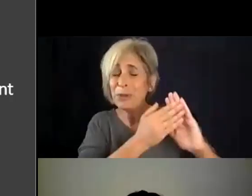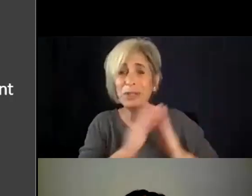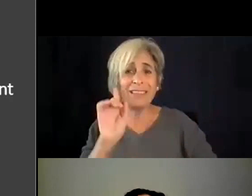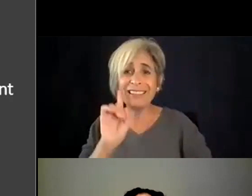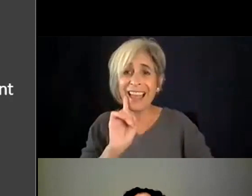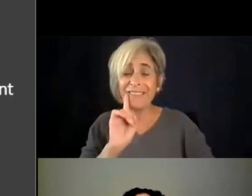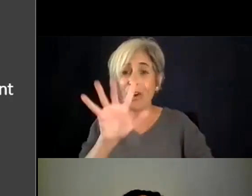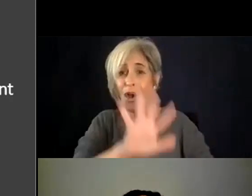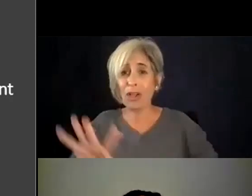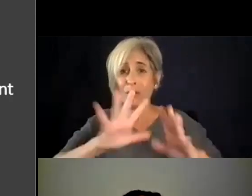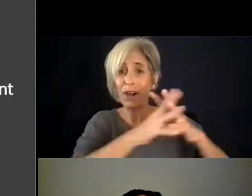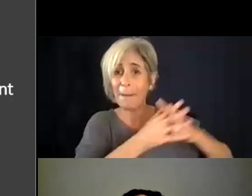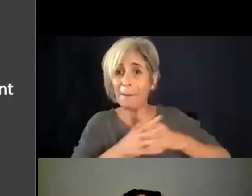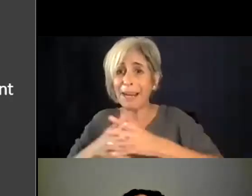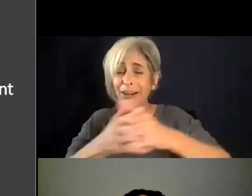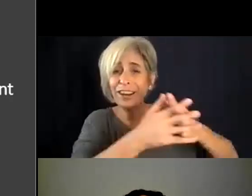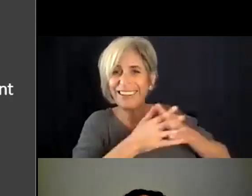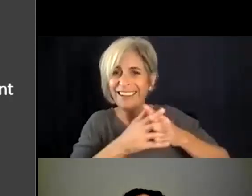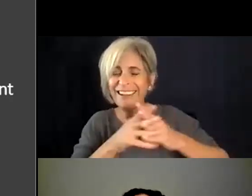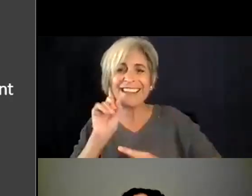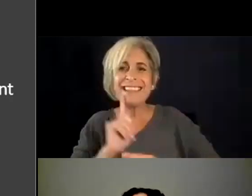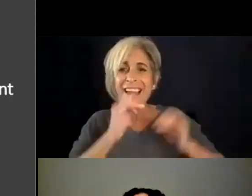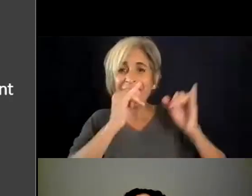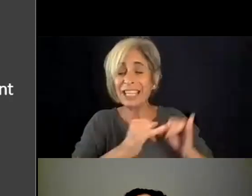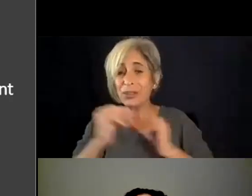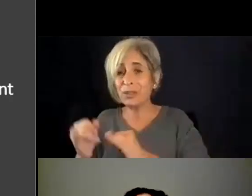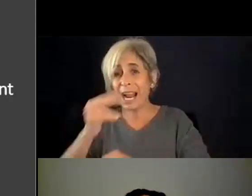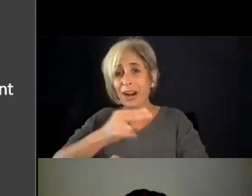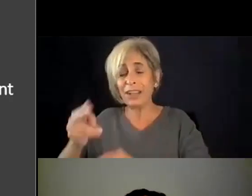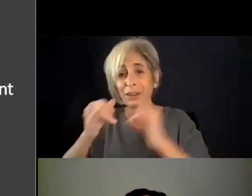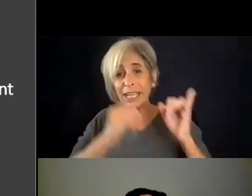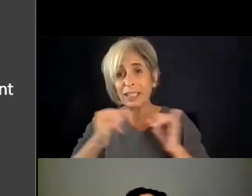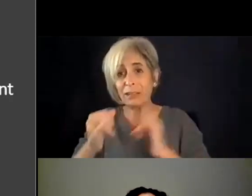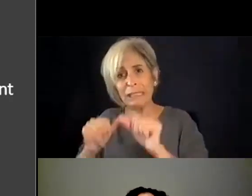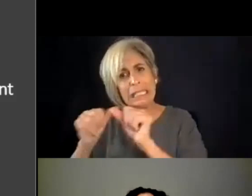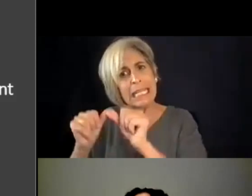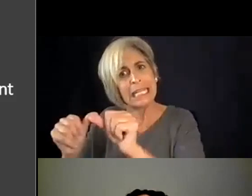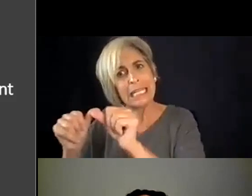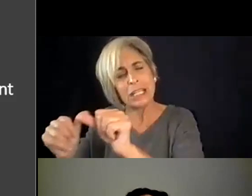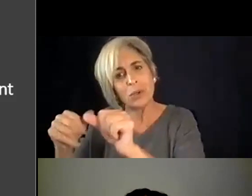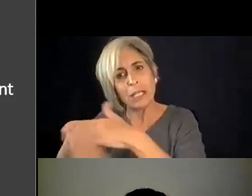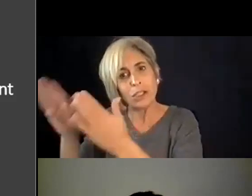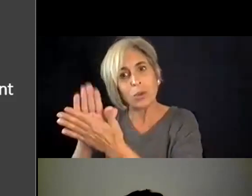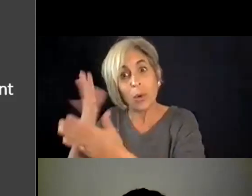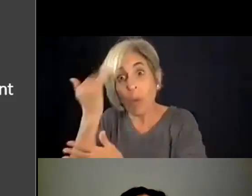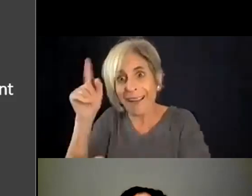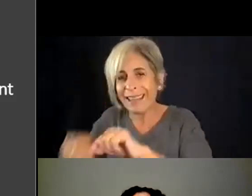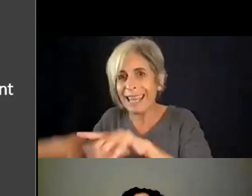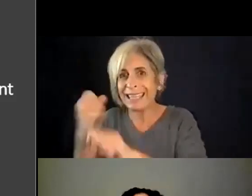Deaf individuals and hard of hearing individuals keep going to school because we can't get jobs! So, you're